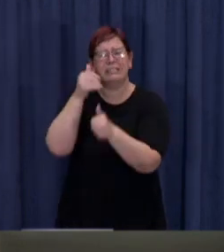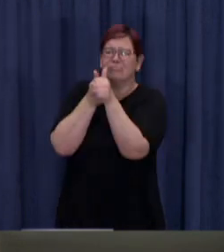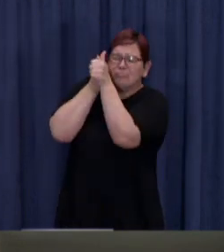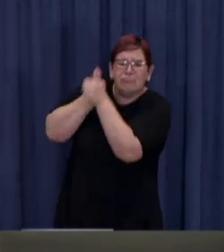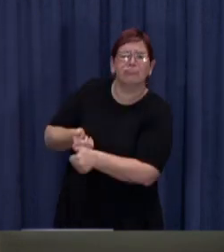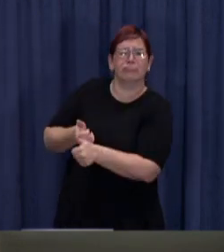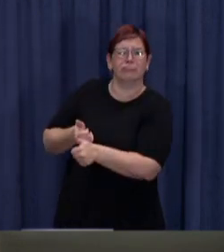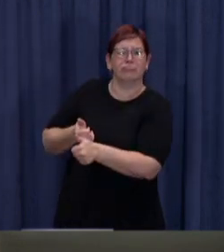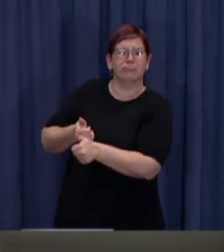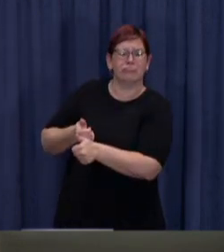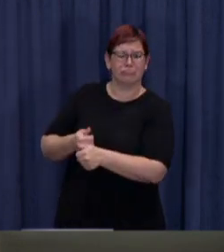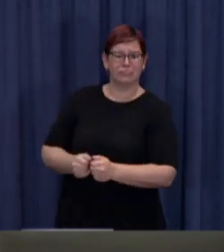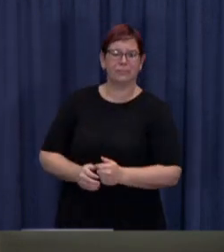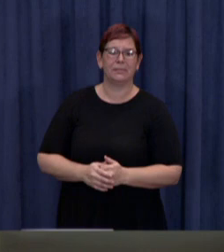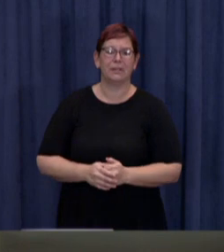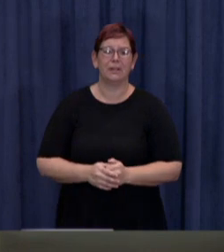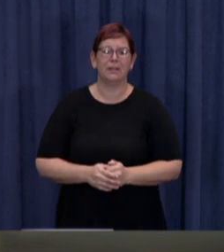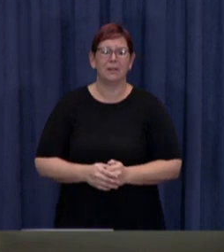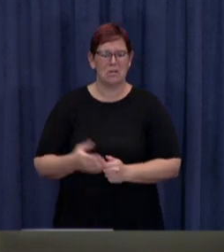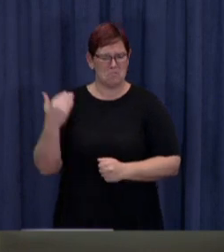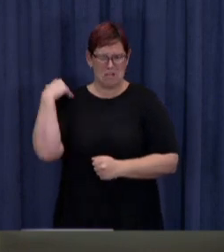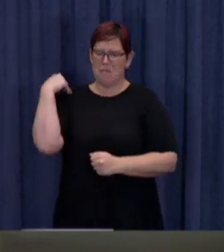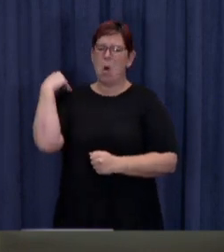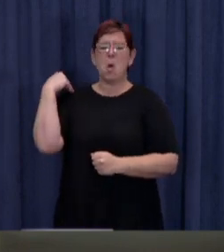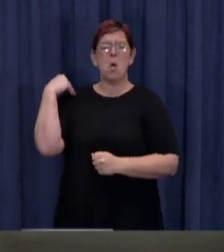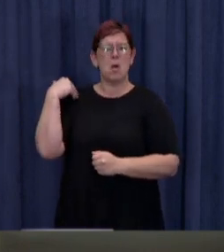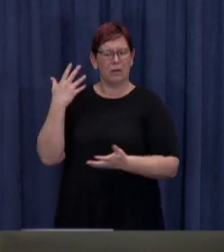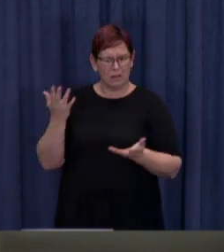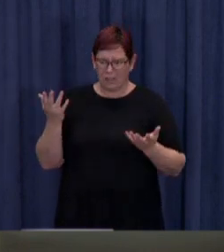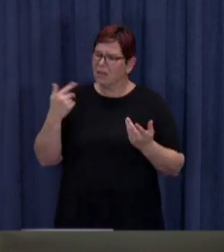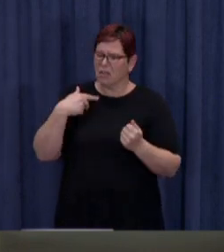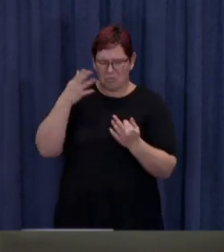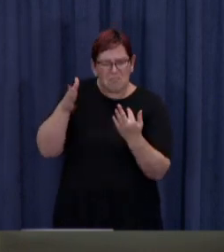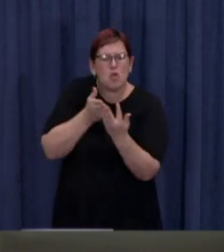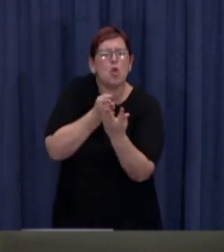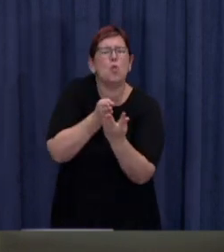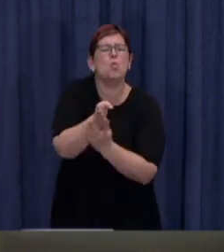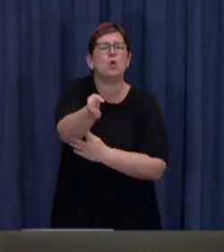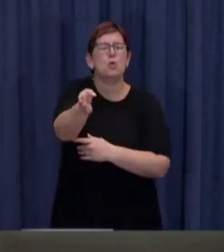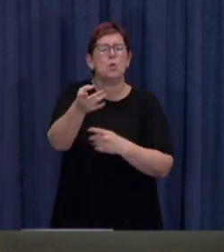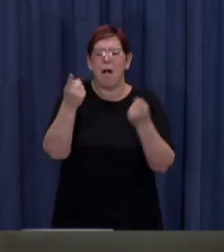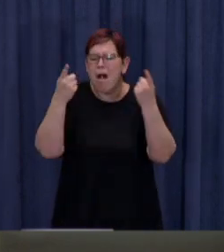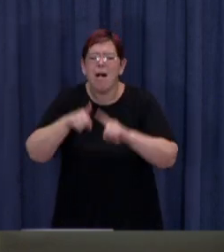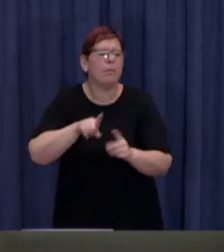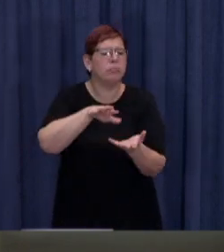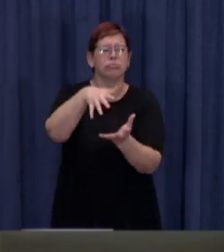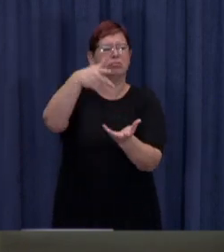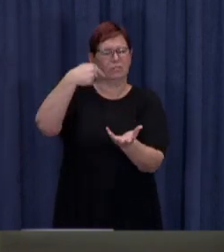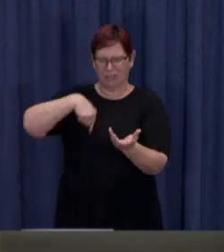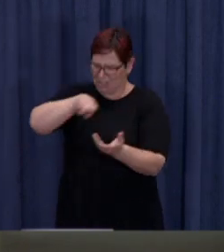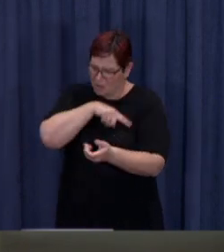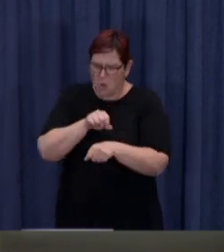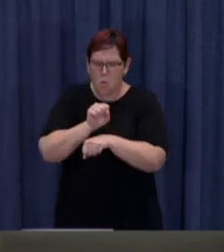we will get through this and I know there will be better days ahead the amount of time involved in this while it seems long and it is long and it's